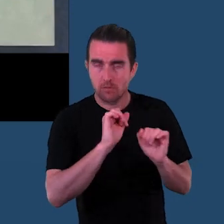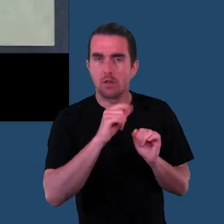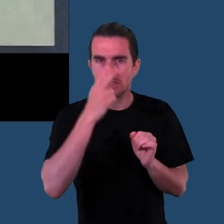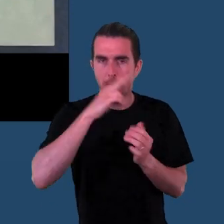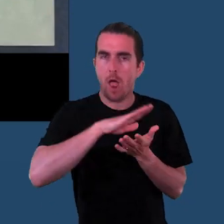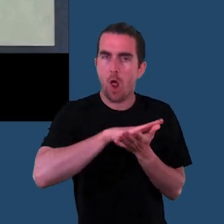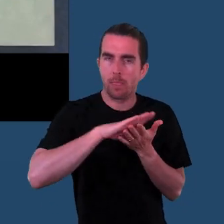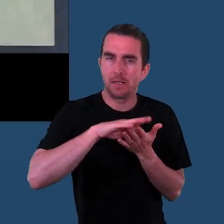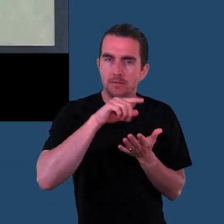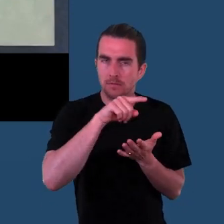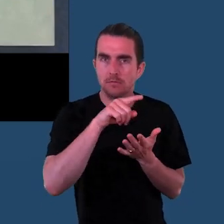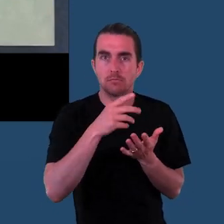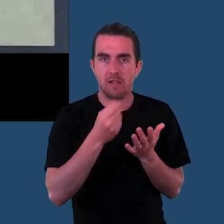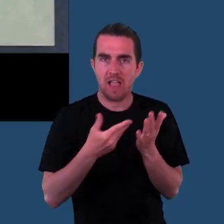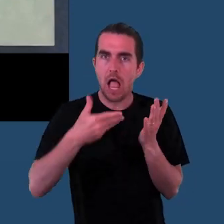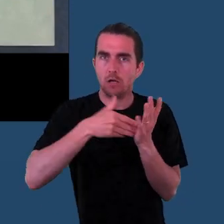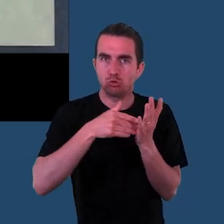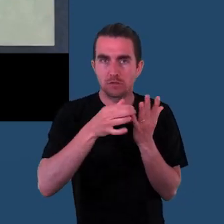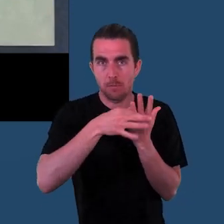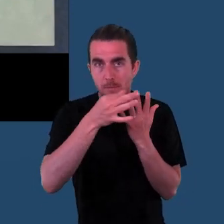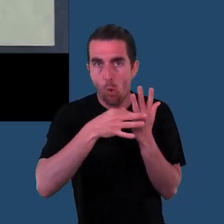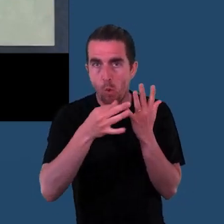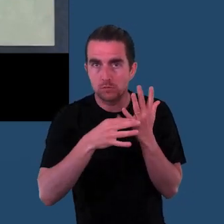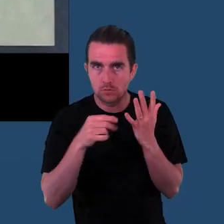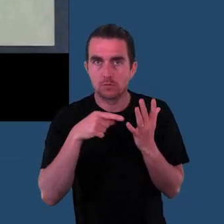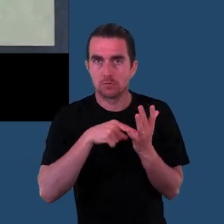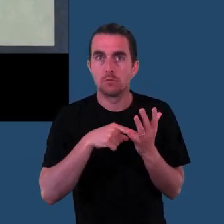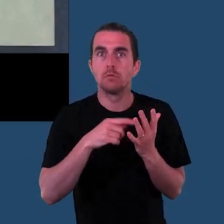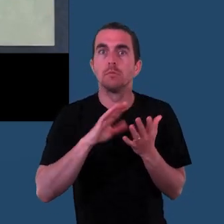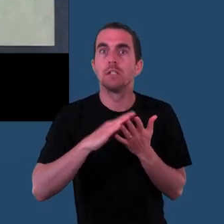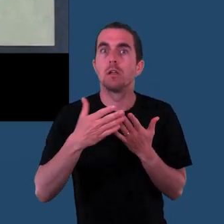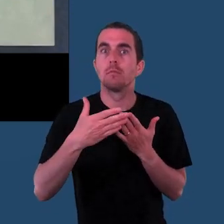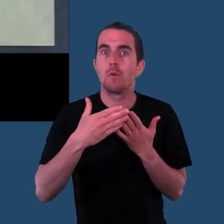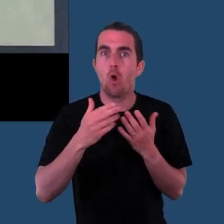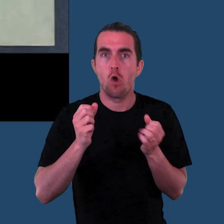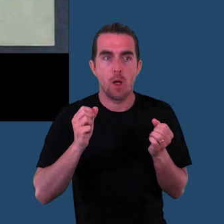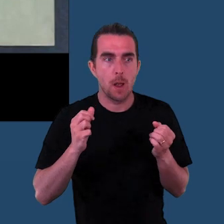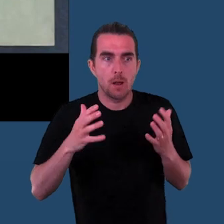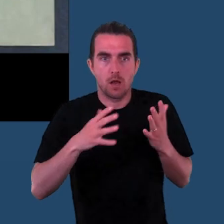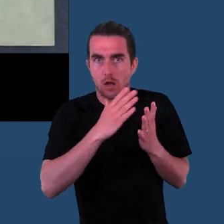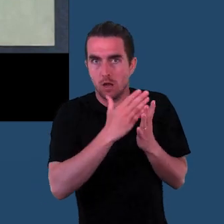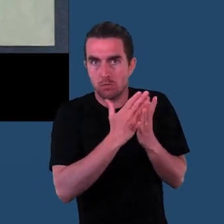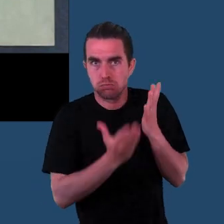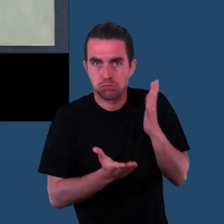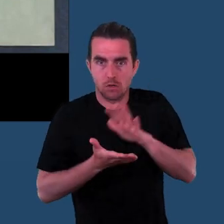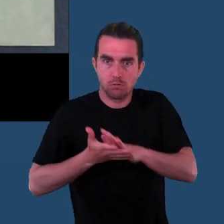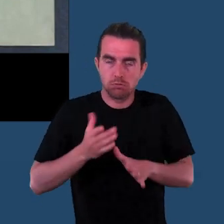And you can see that here, with the extra finger bones. Just creates a larger surface area for moving water.